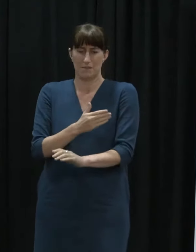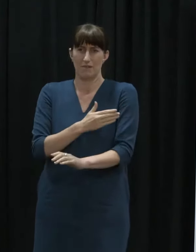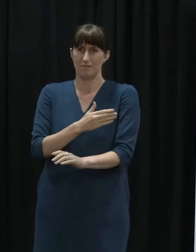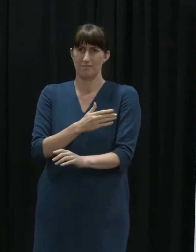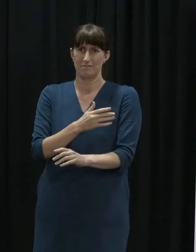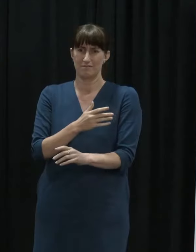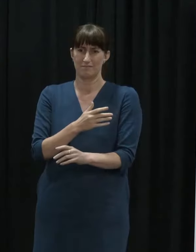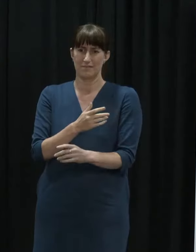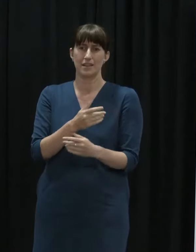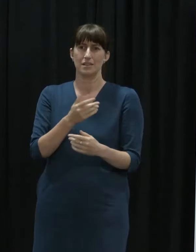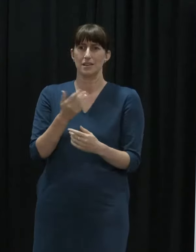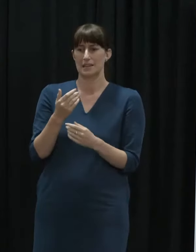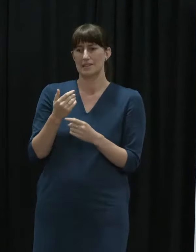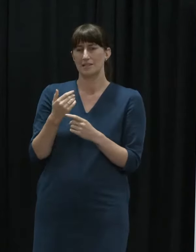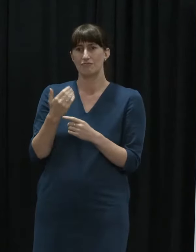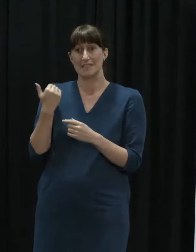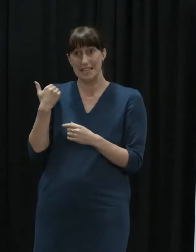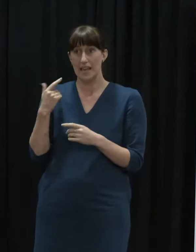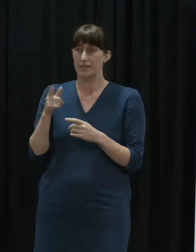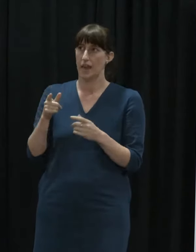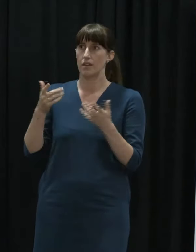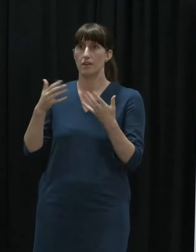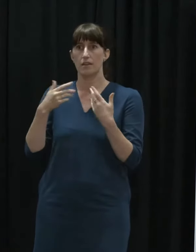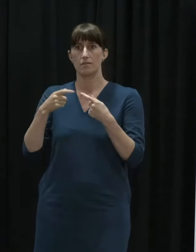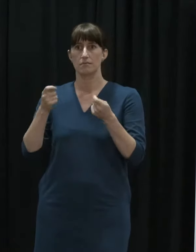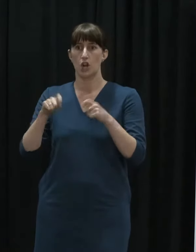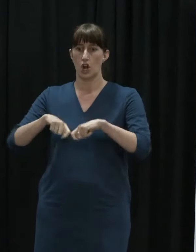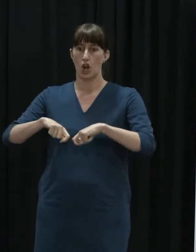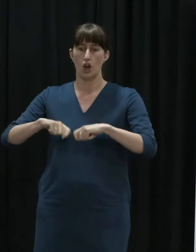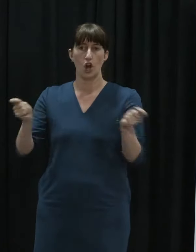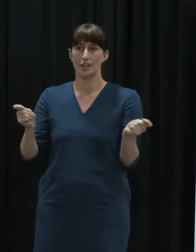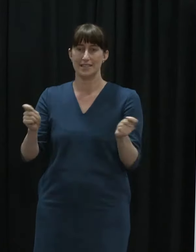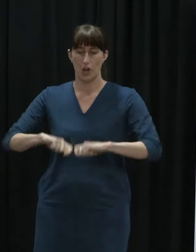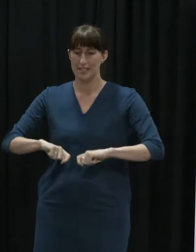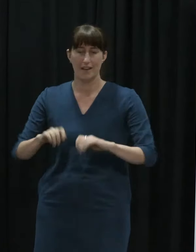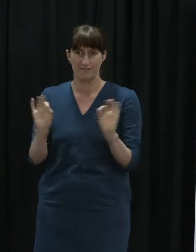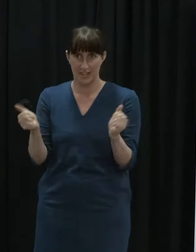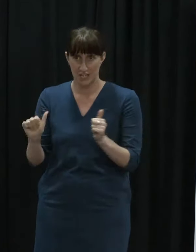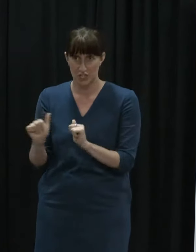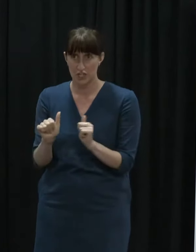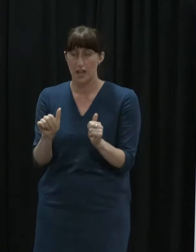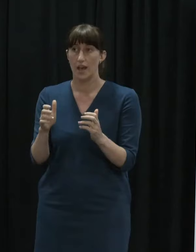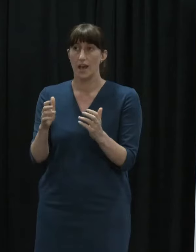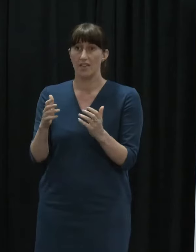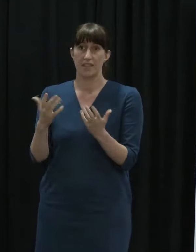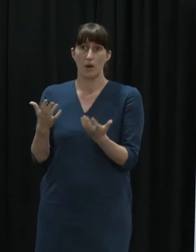they had removed only a matter of weeks prior.